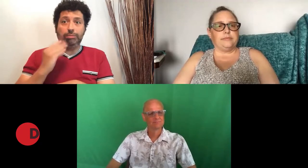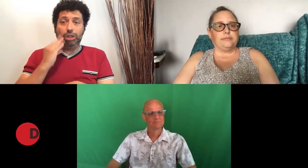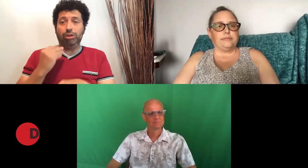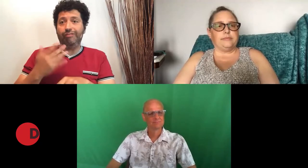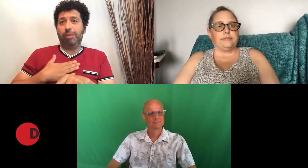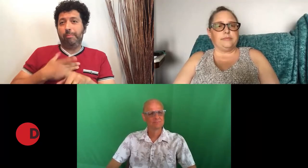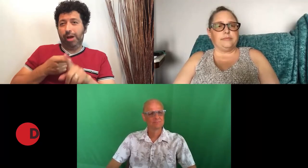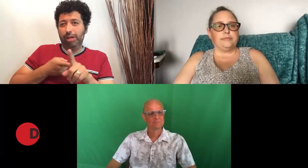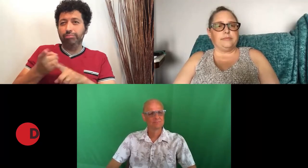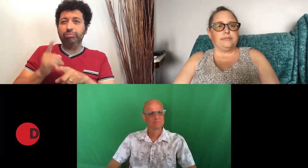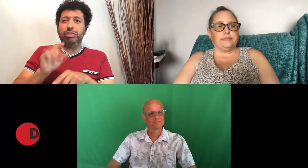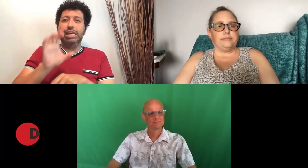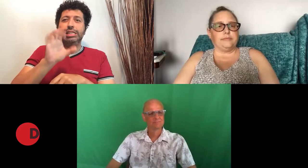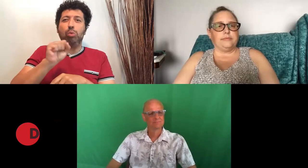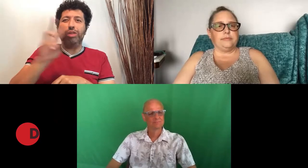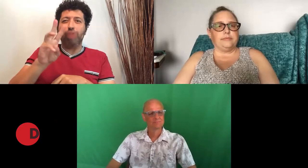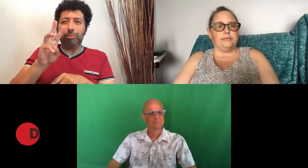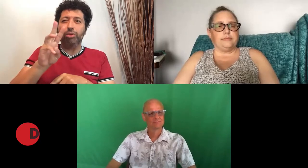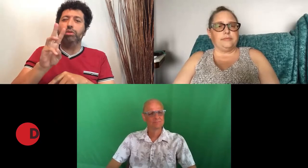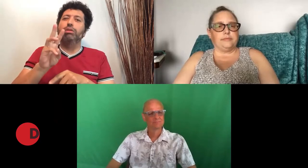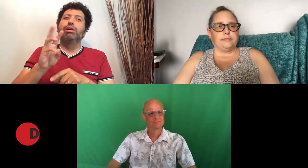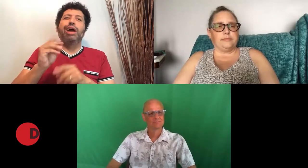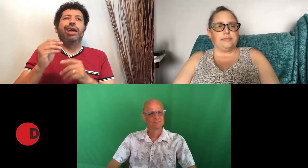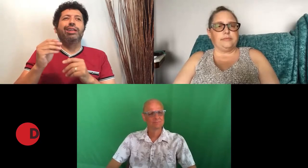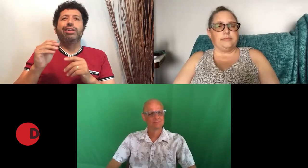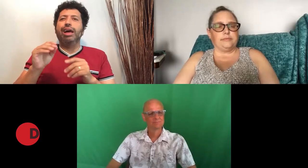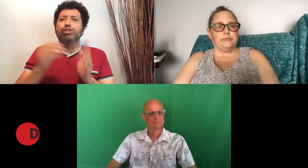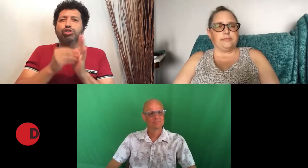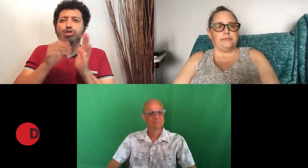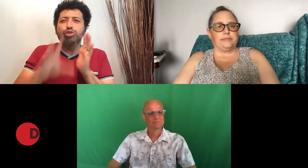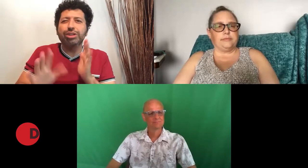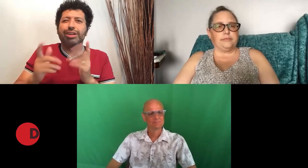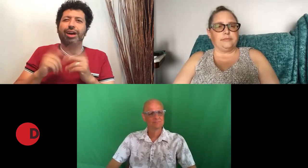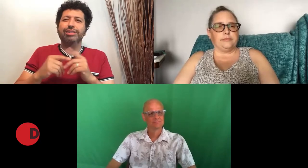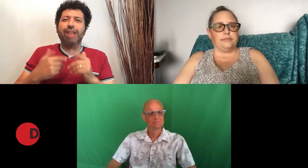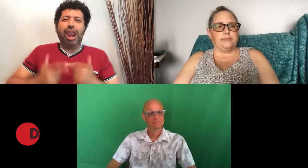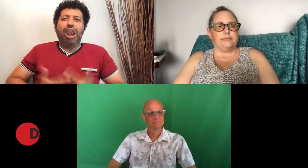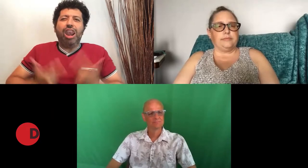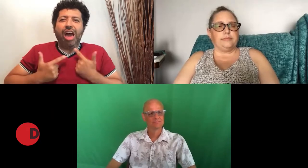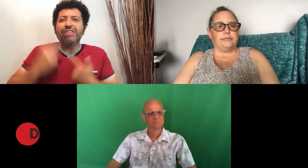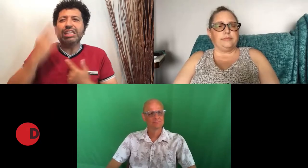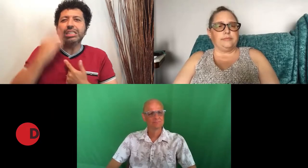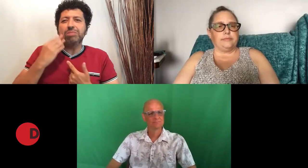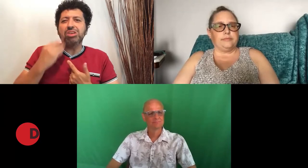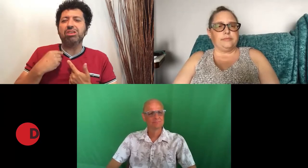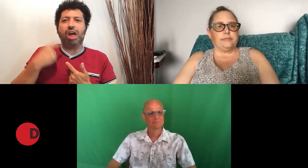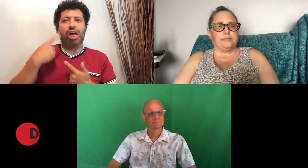child support worker, my student life experiences.